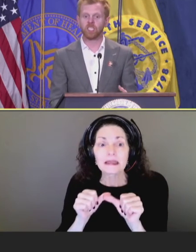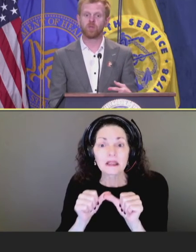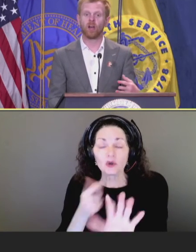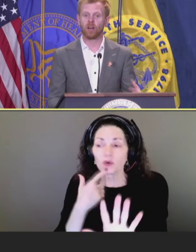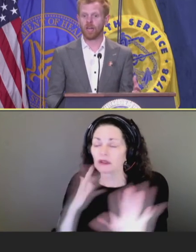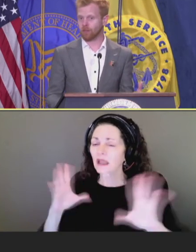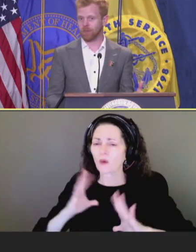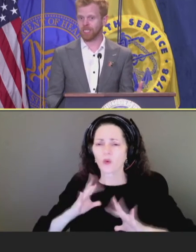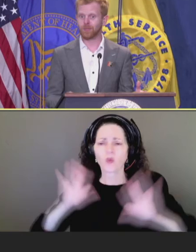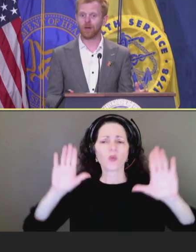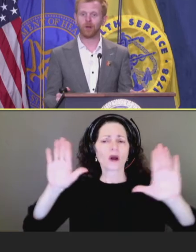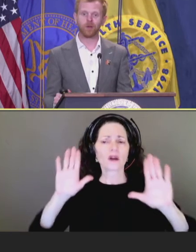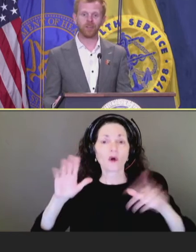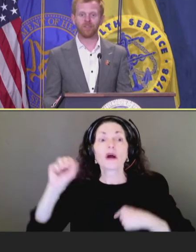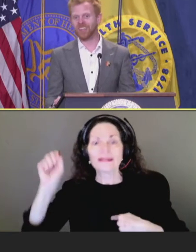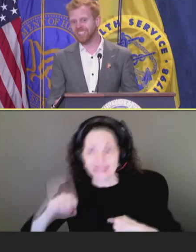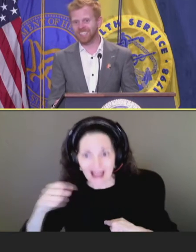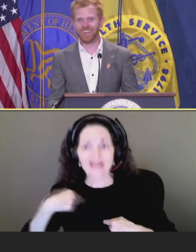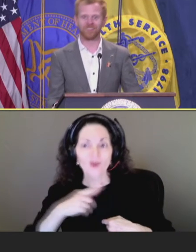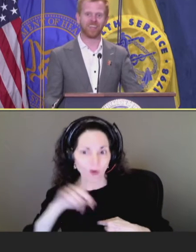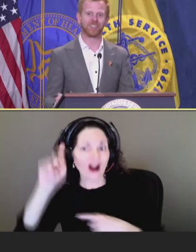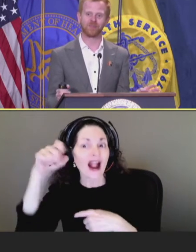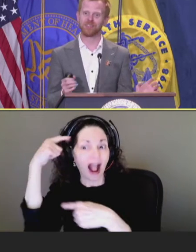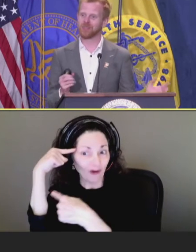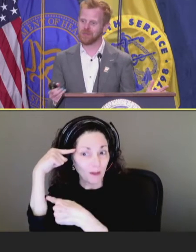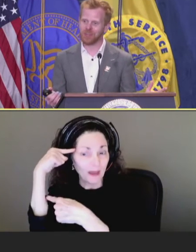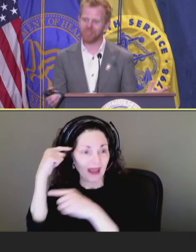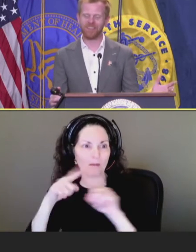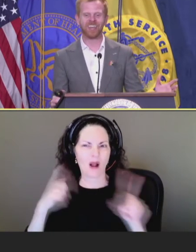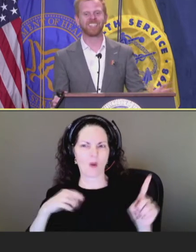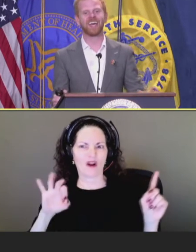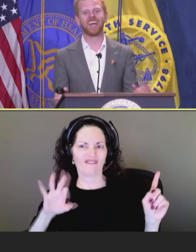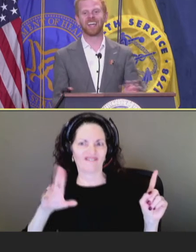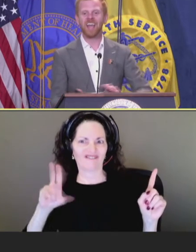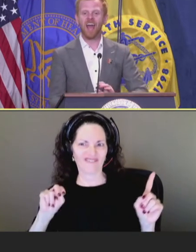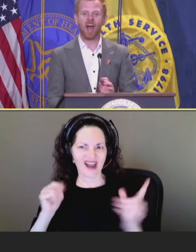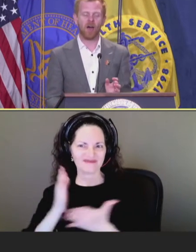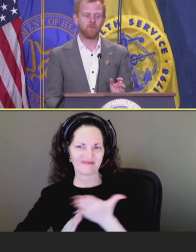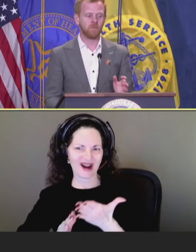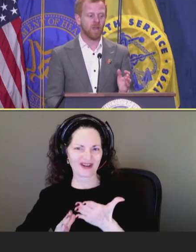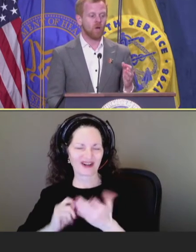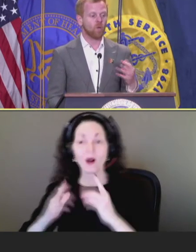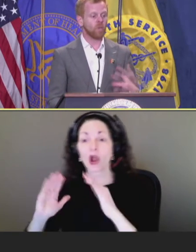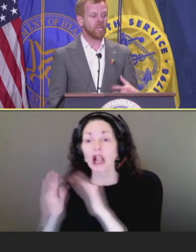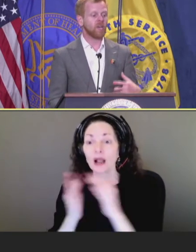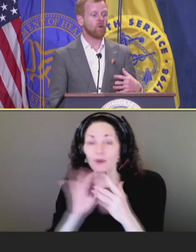we are government, but we're the fun side of things. We're the community affairs side. We